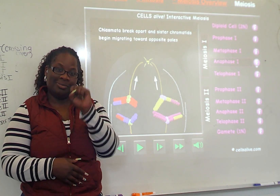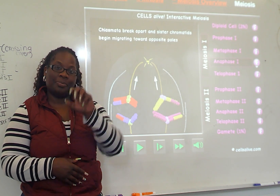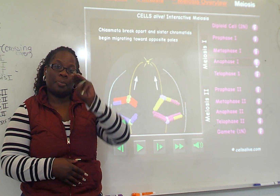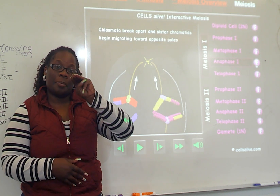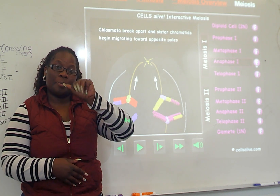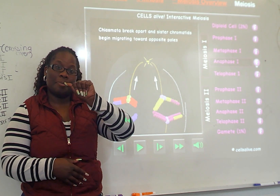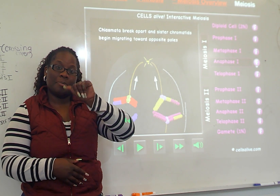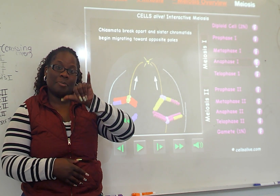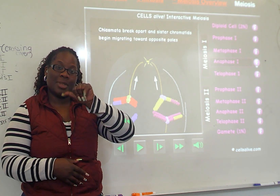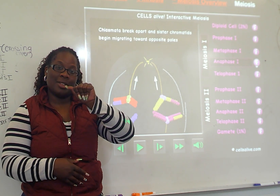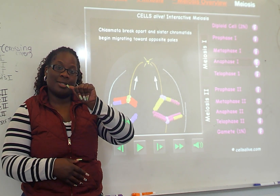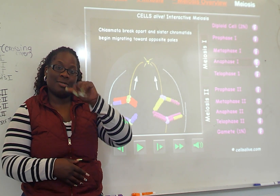I am Alexis Maya Connors.